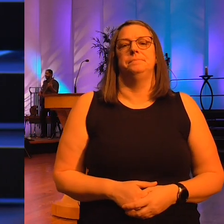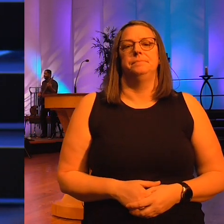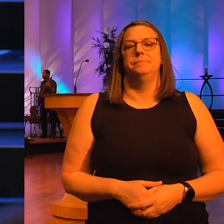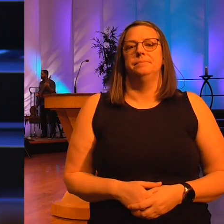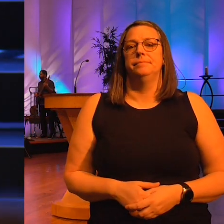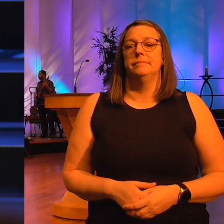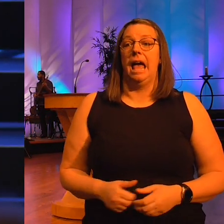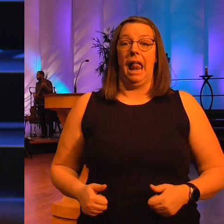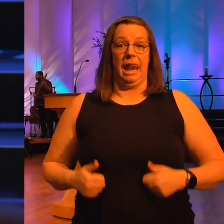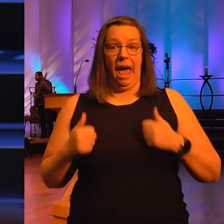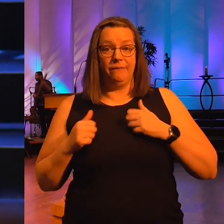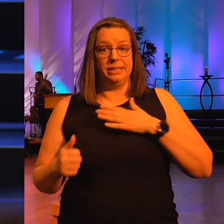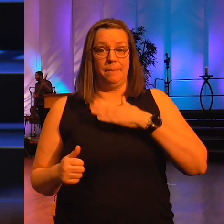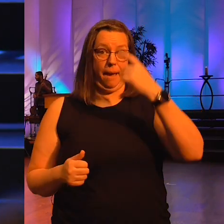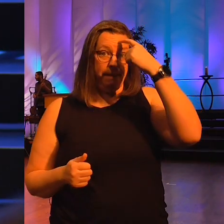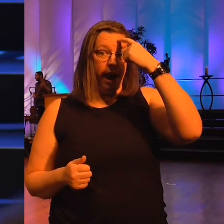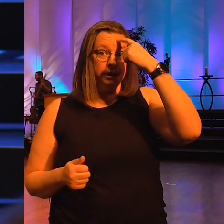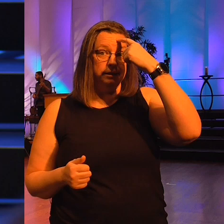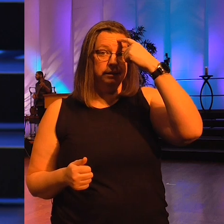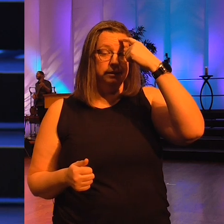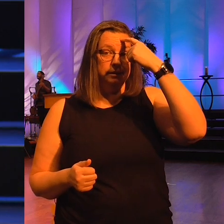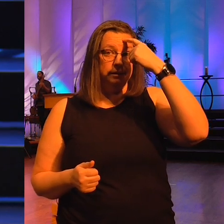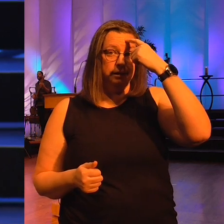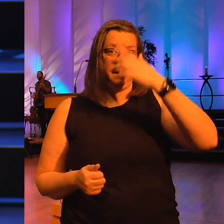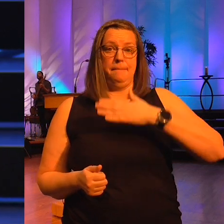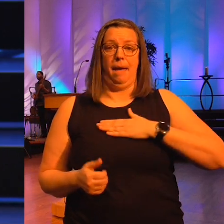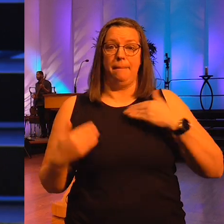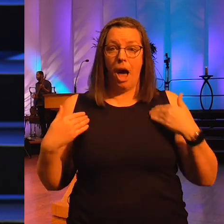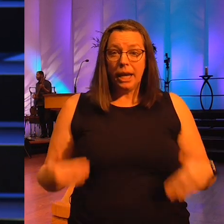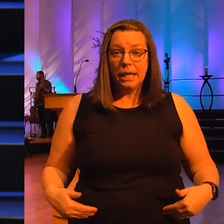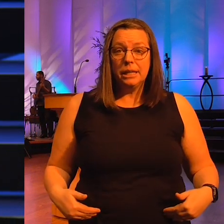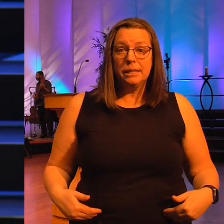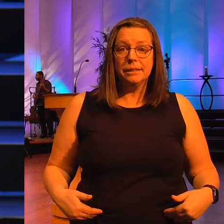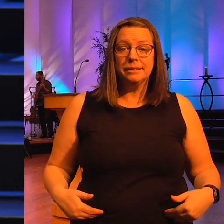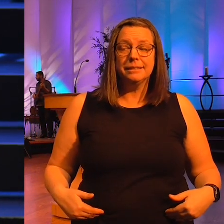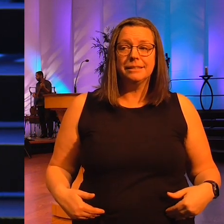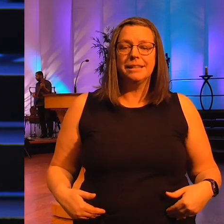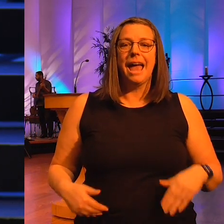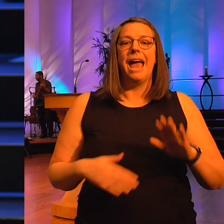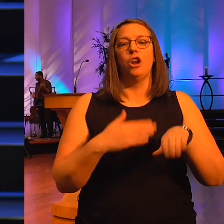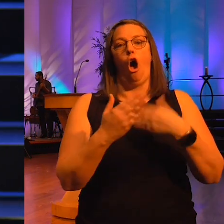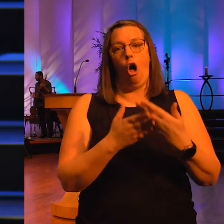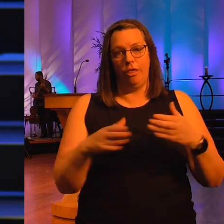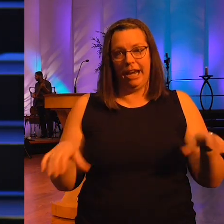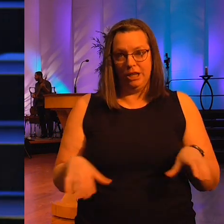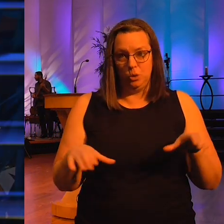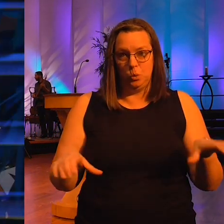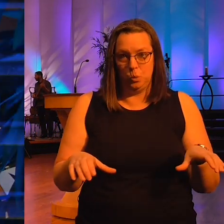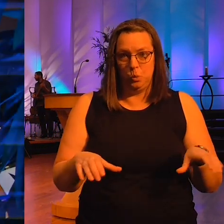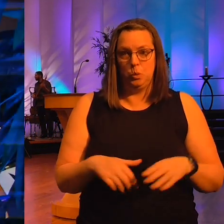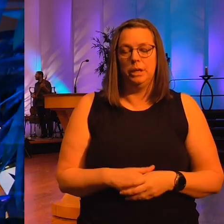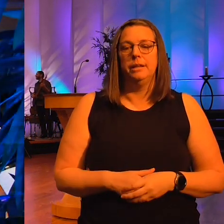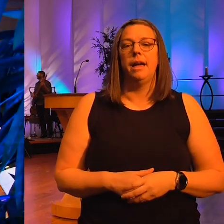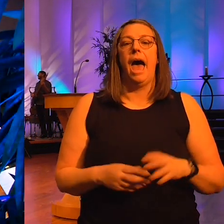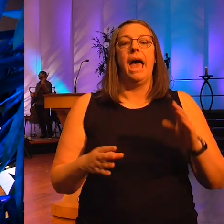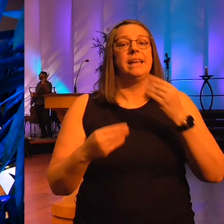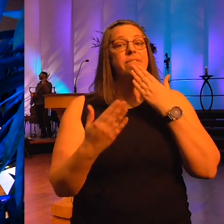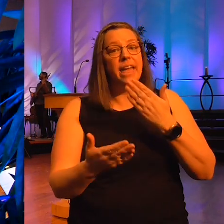mind life is in my mind my body my body and all that I do all that I do I give thanks for it and